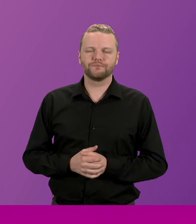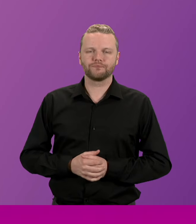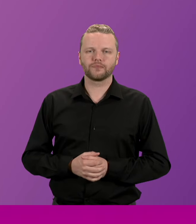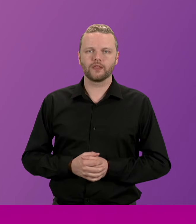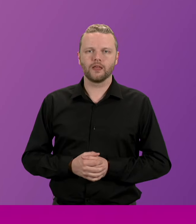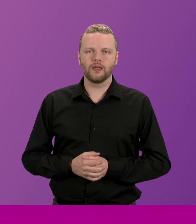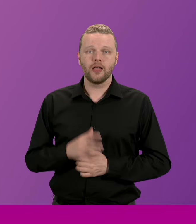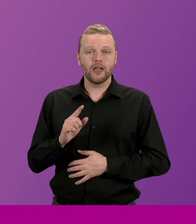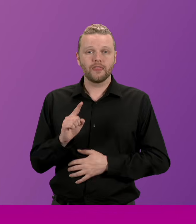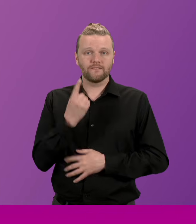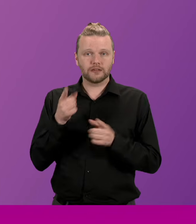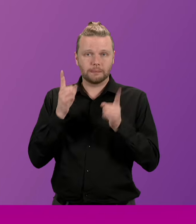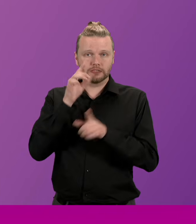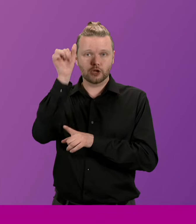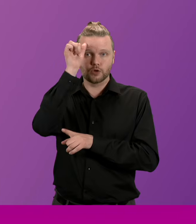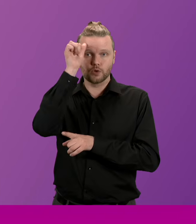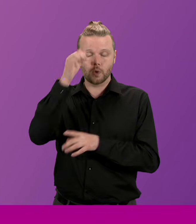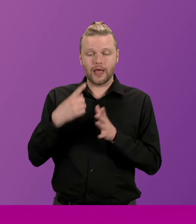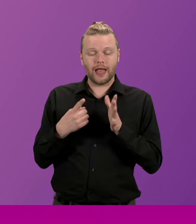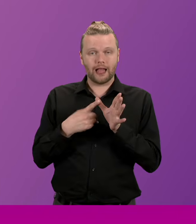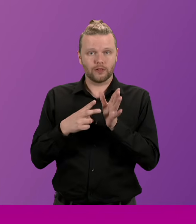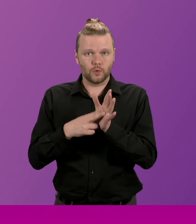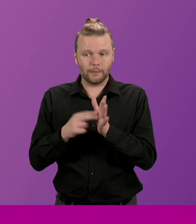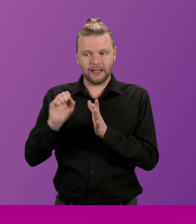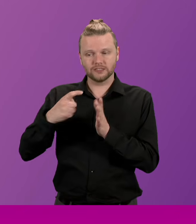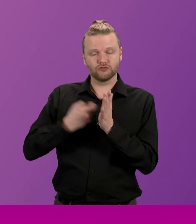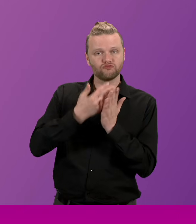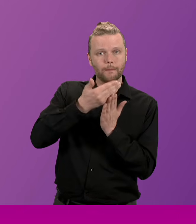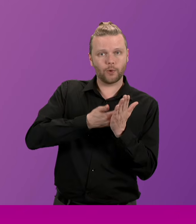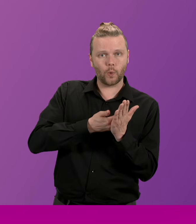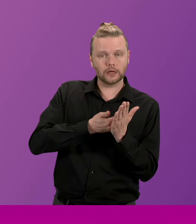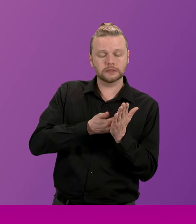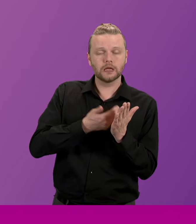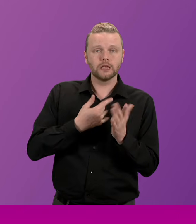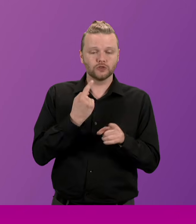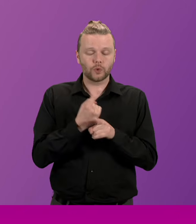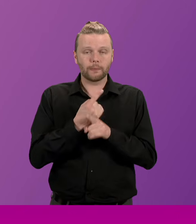The First Minister will be aware of Alan Milburn’s interim report on young people who are not in